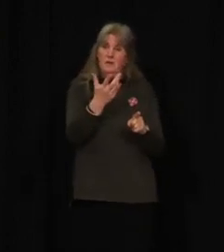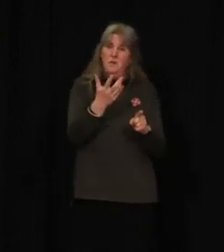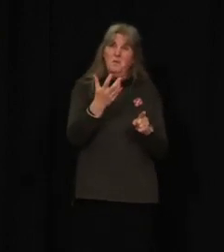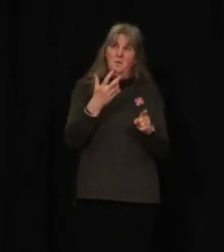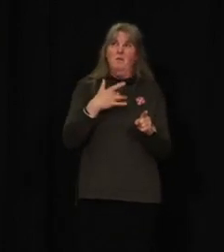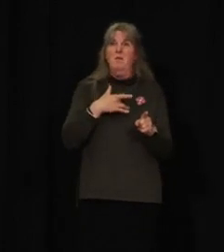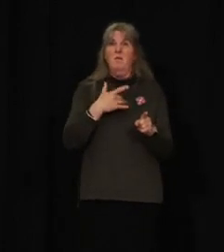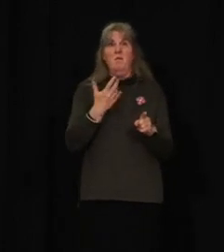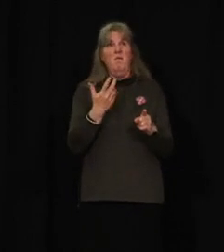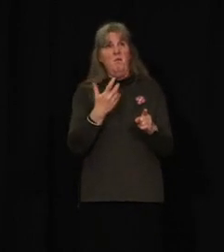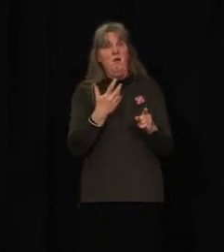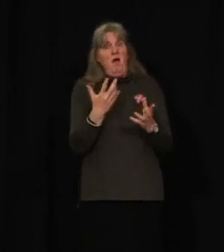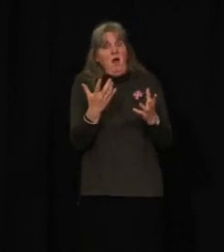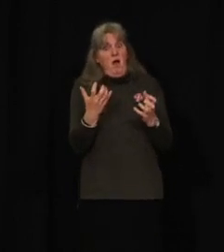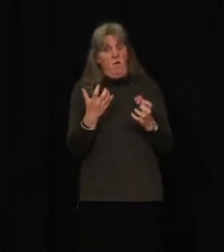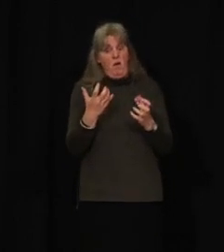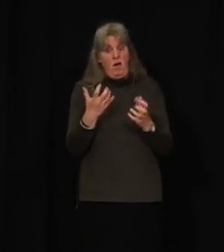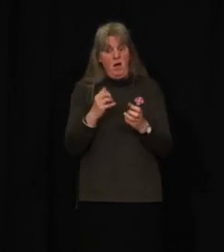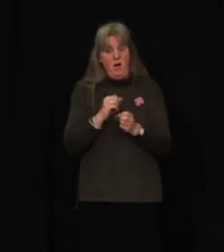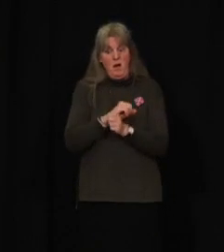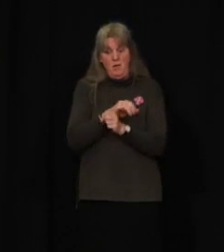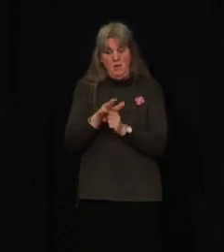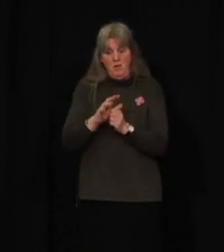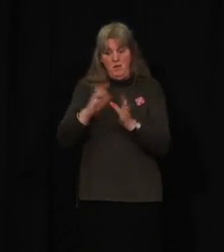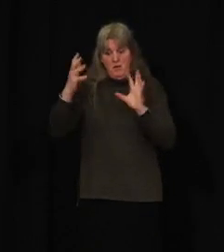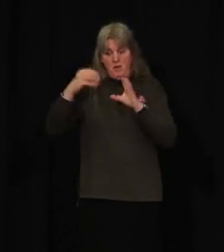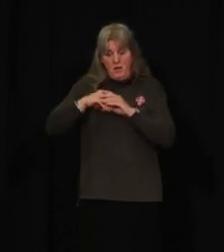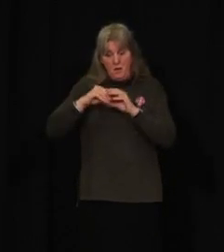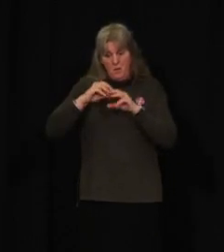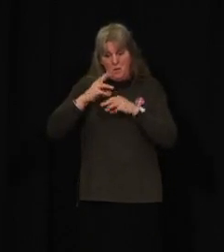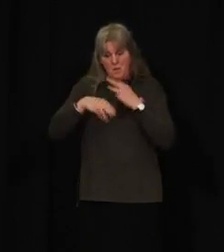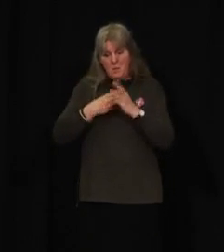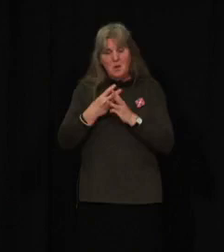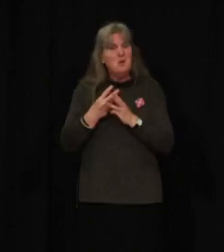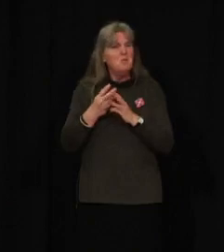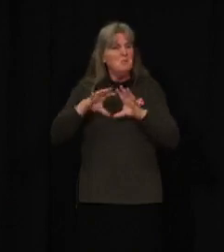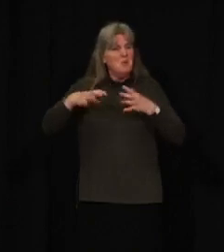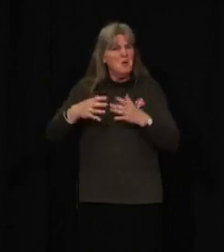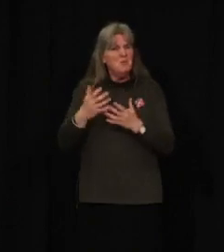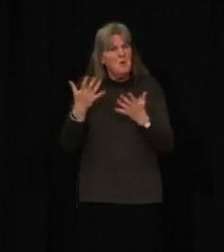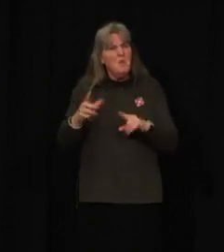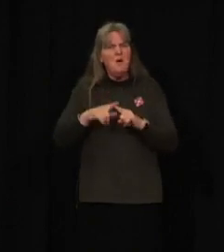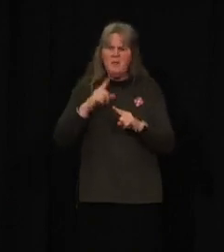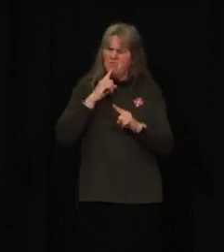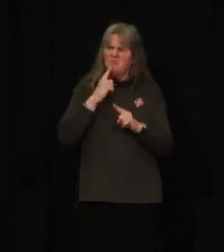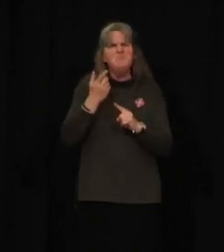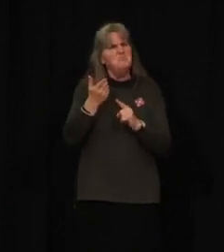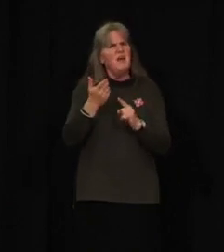pandemic on the world, it has provided us with many new opportunities to do things differently.